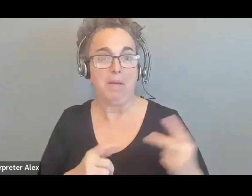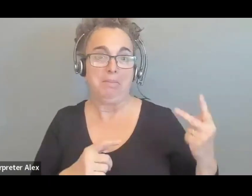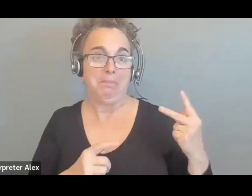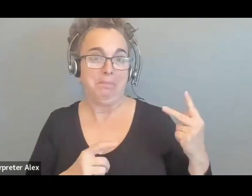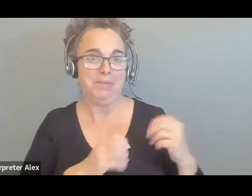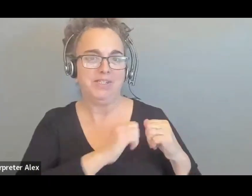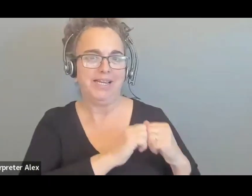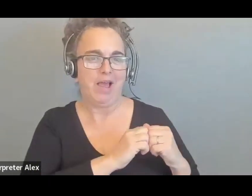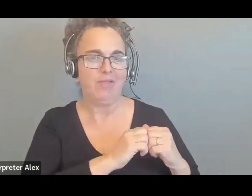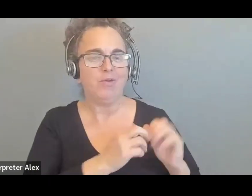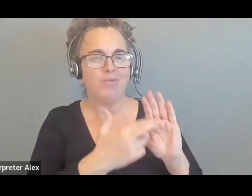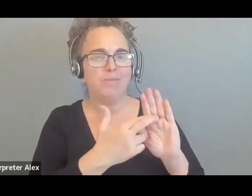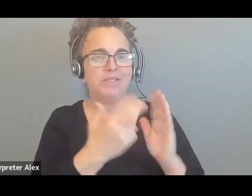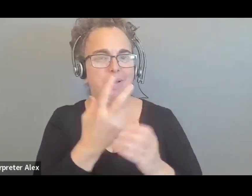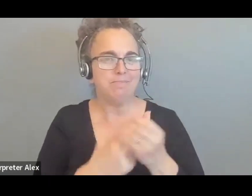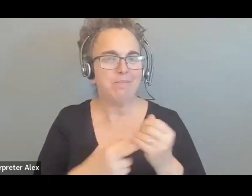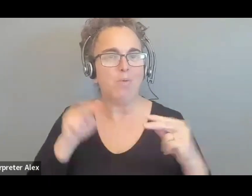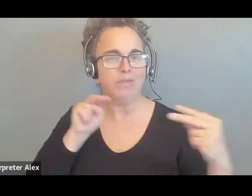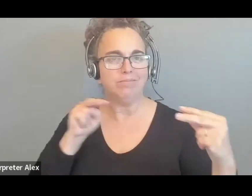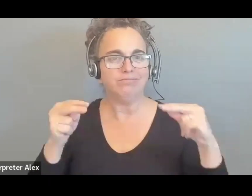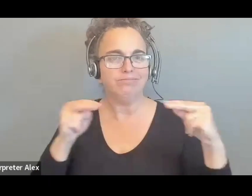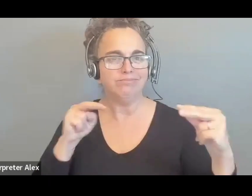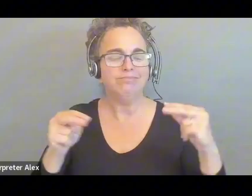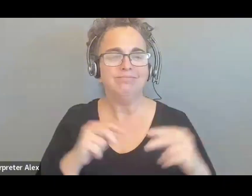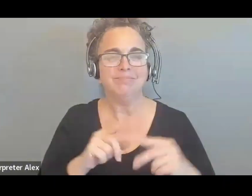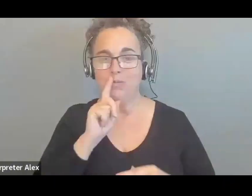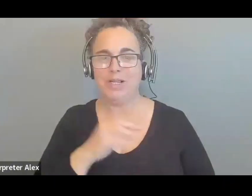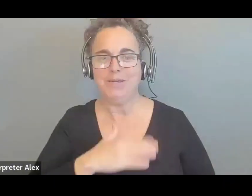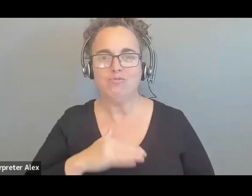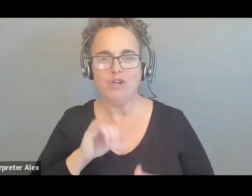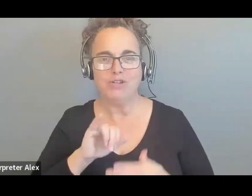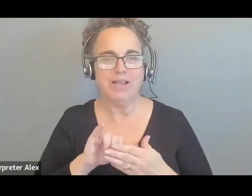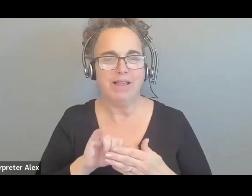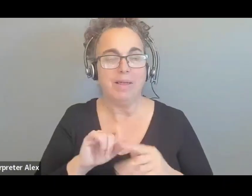represent both sides, which I really appreciate. Yeah, we, we help try